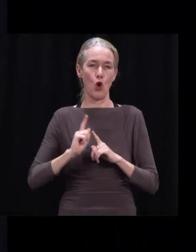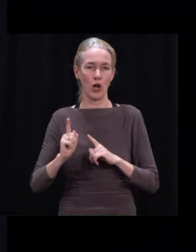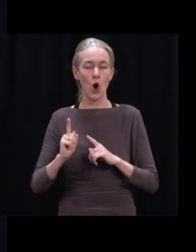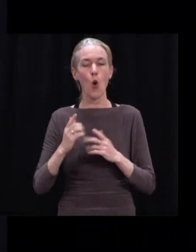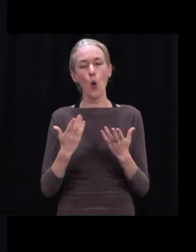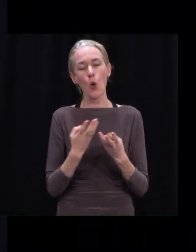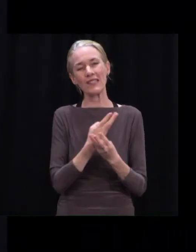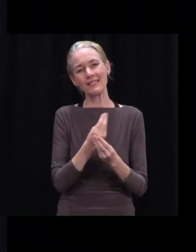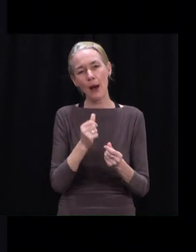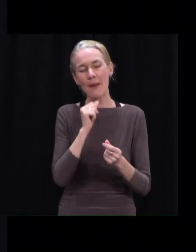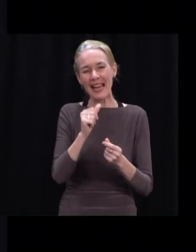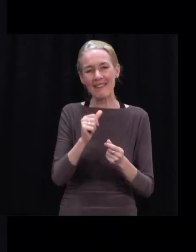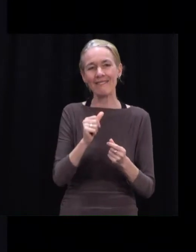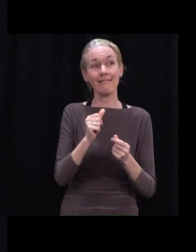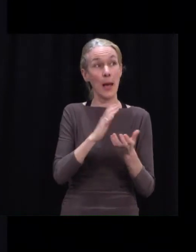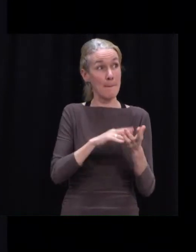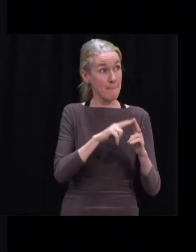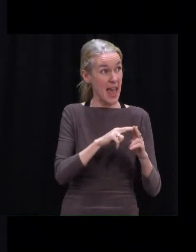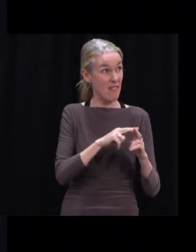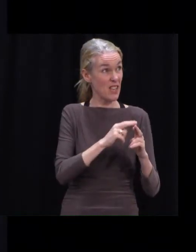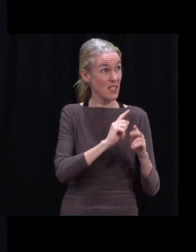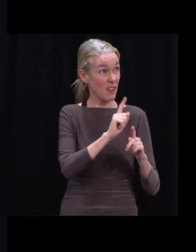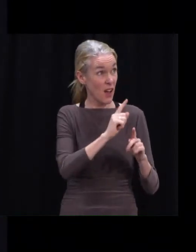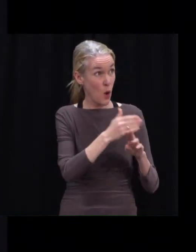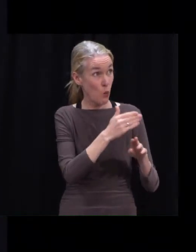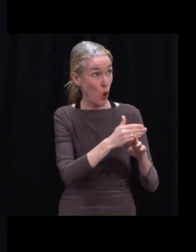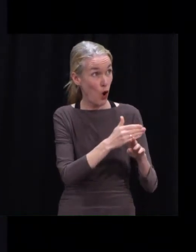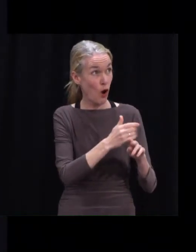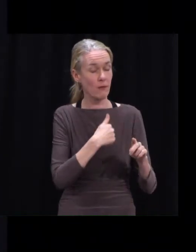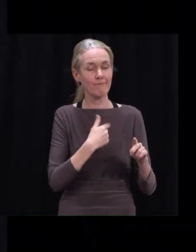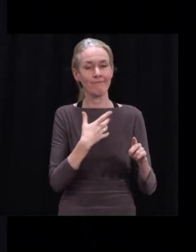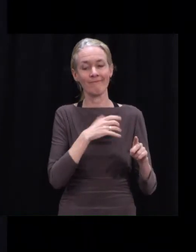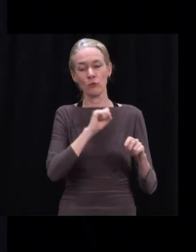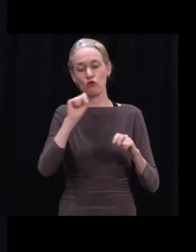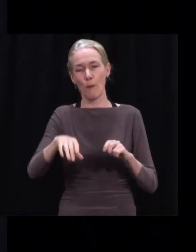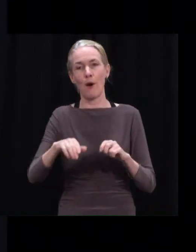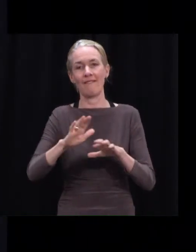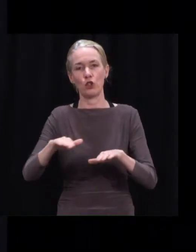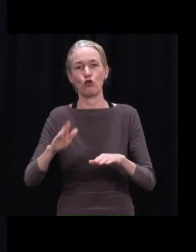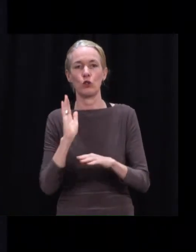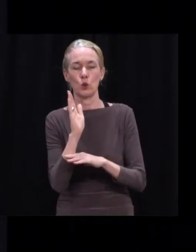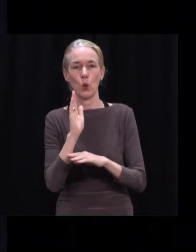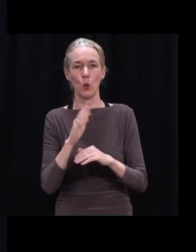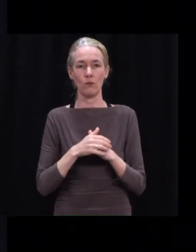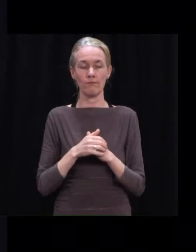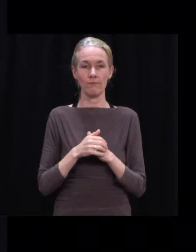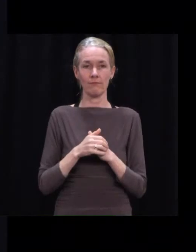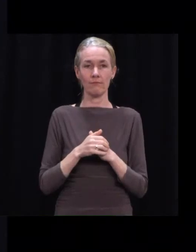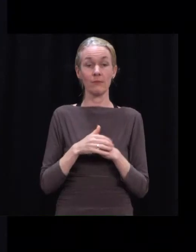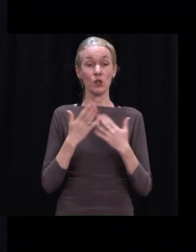fall into that category of being able to access education